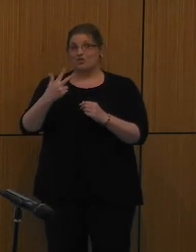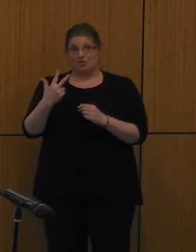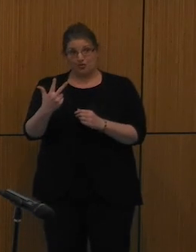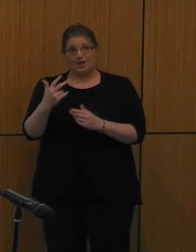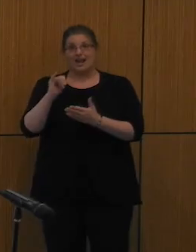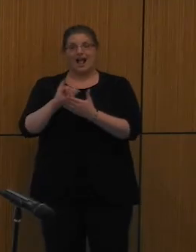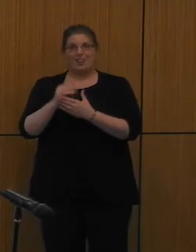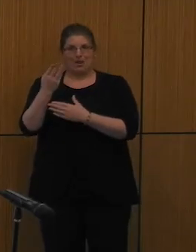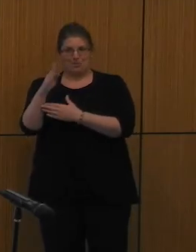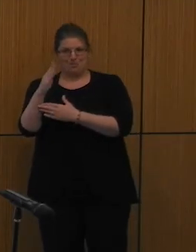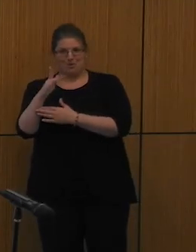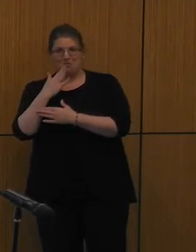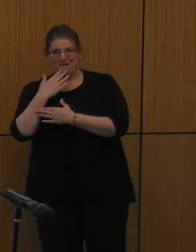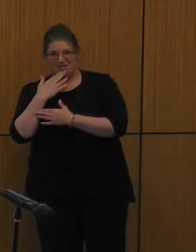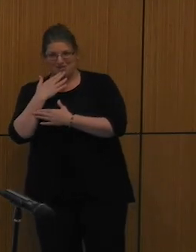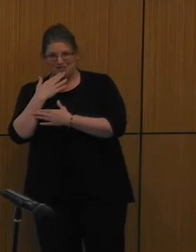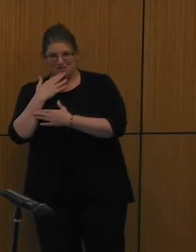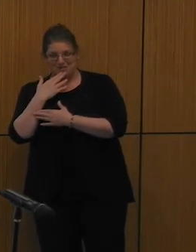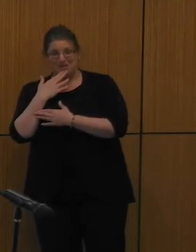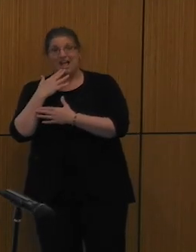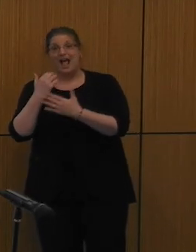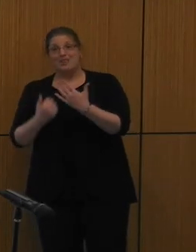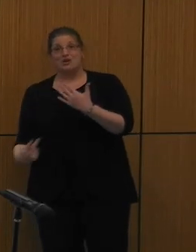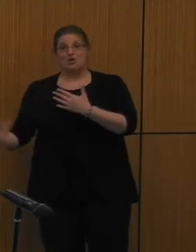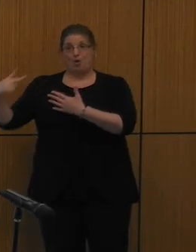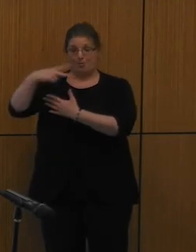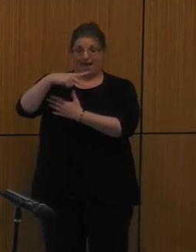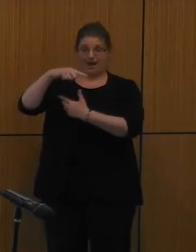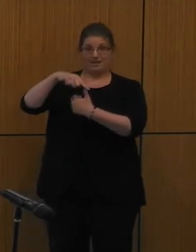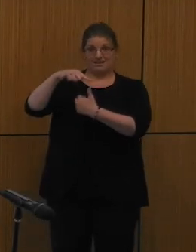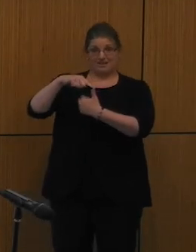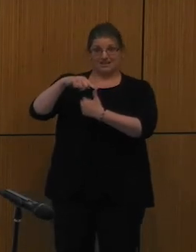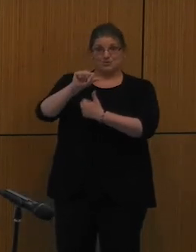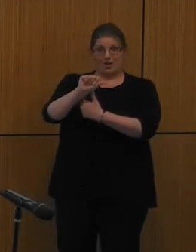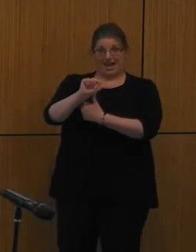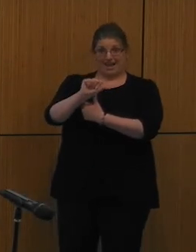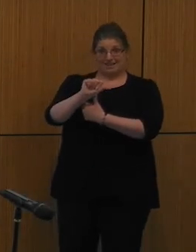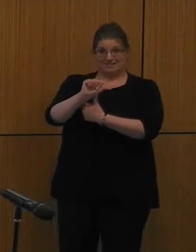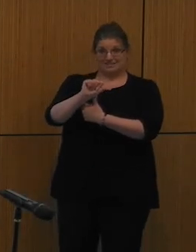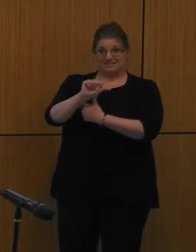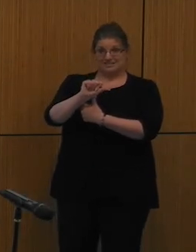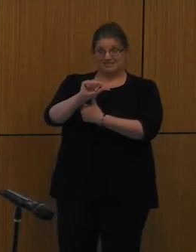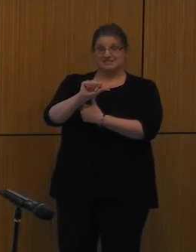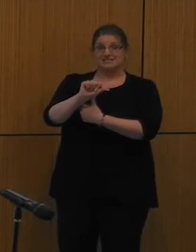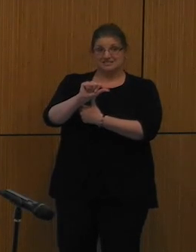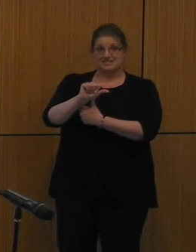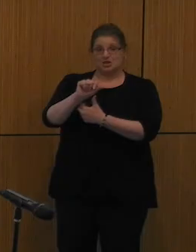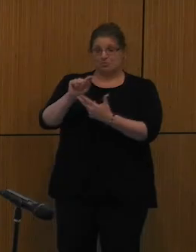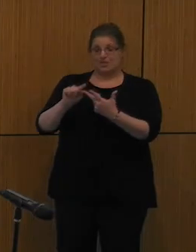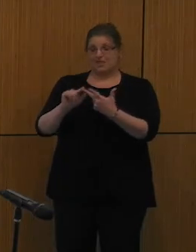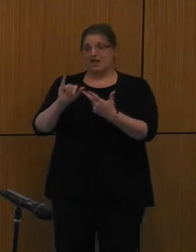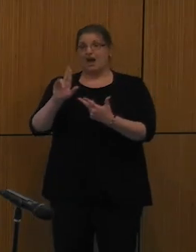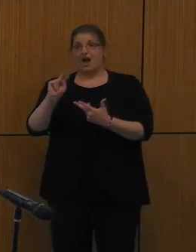So you can run process a in that case then the fairy in which is the iron three is going to react